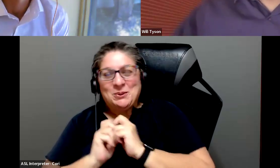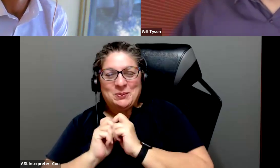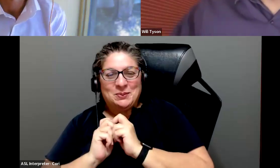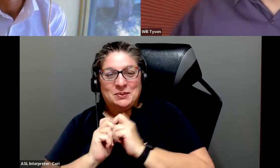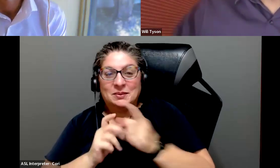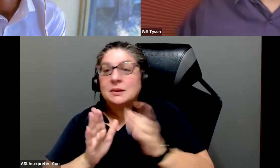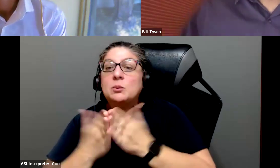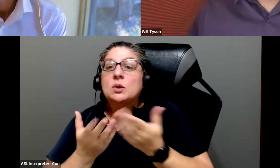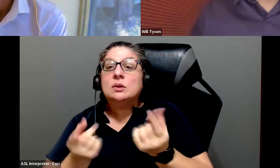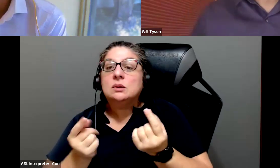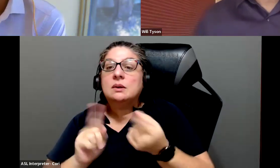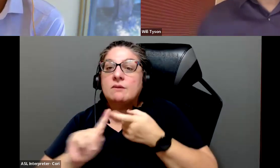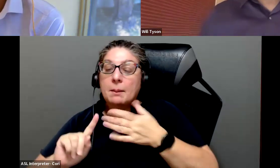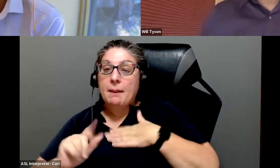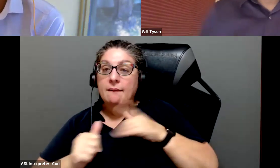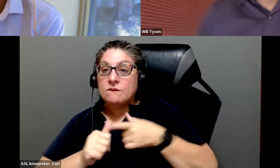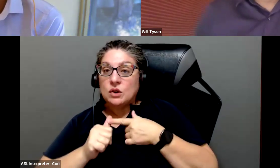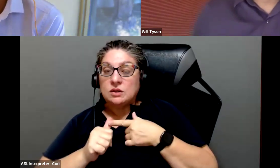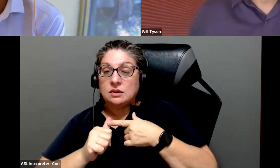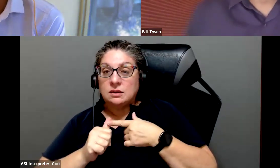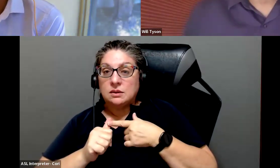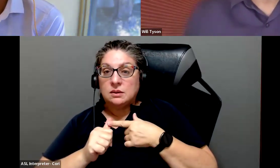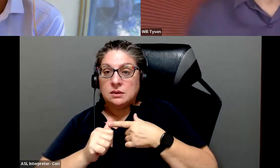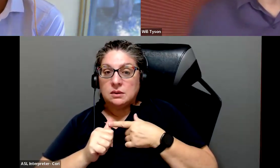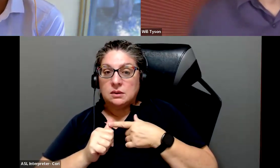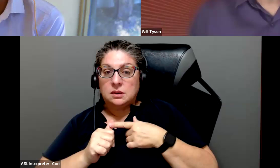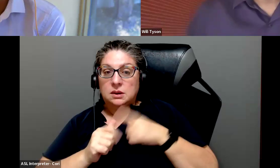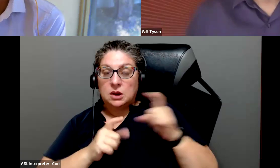book is taken out of my first grant as a PI.